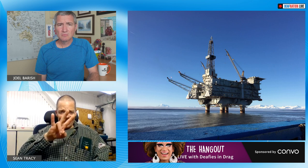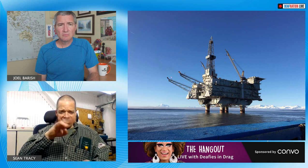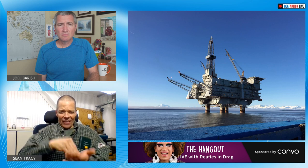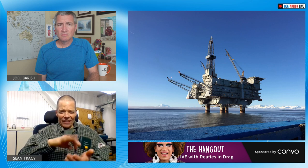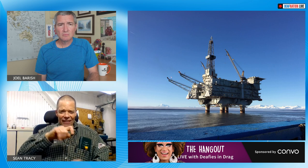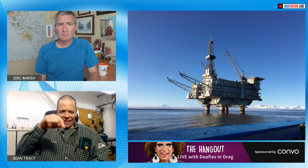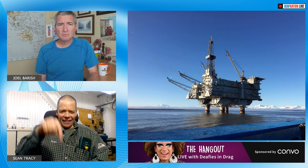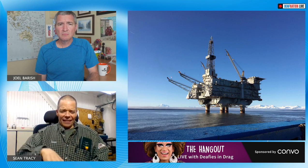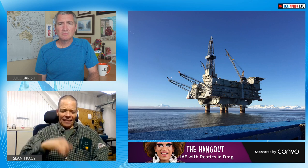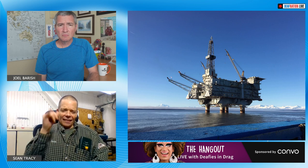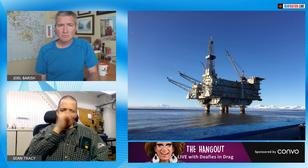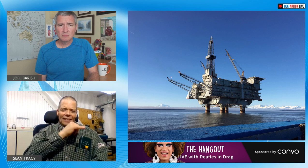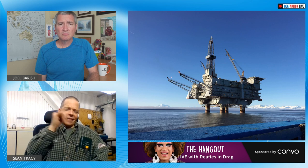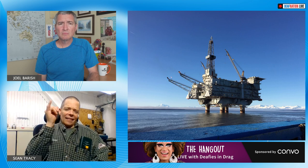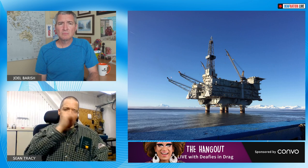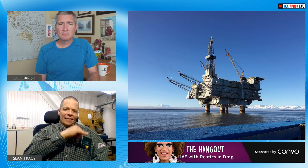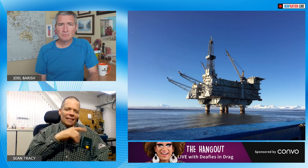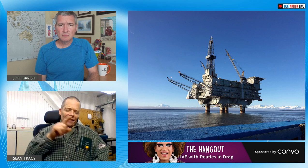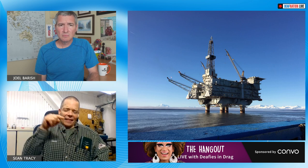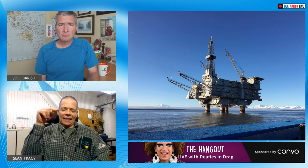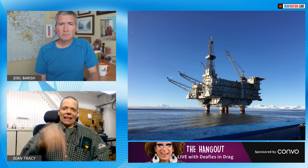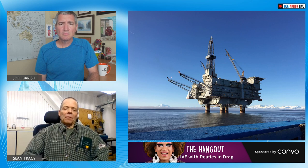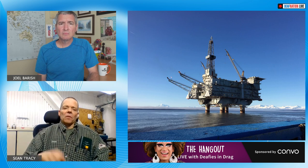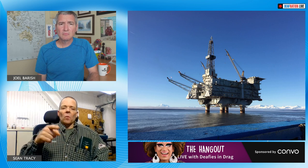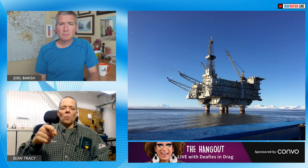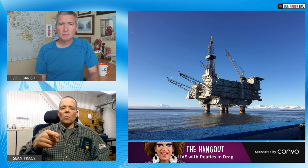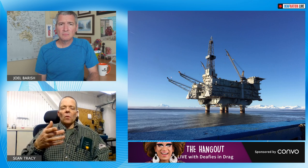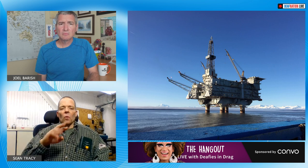It would be impossible to get the legs of the platform fixed in 7,000 feet deep water.